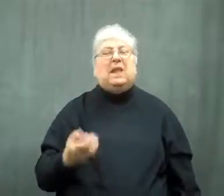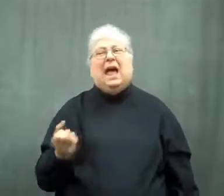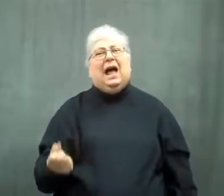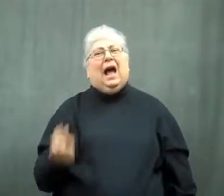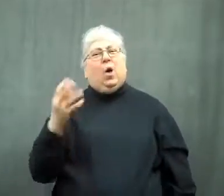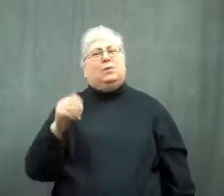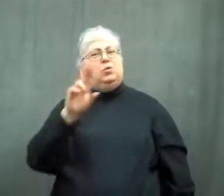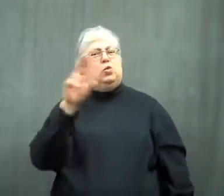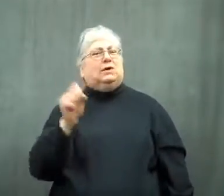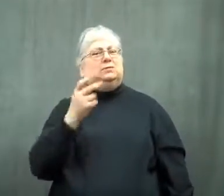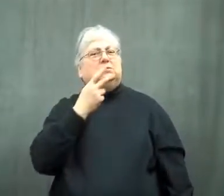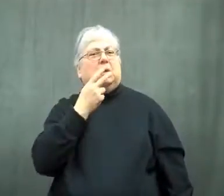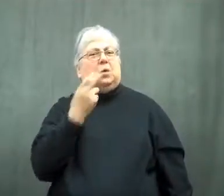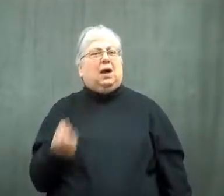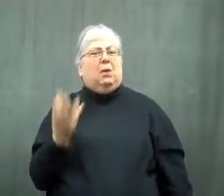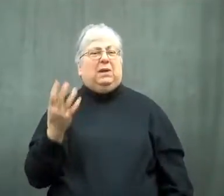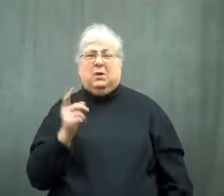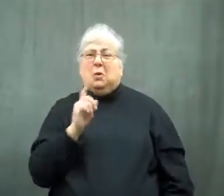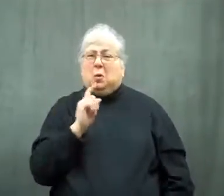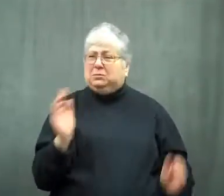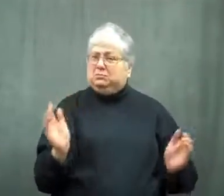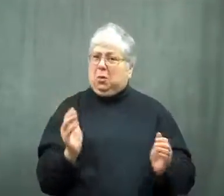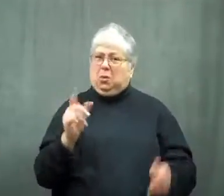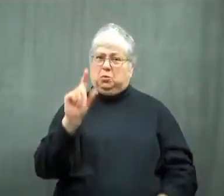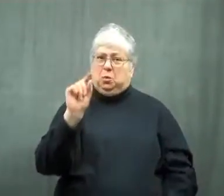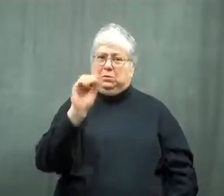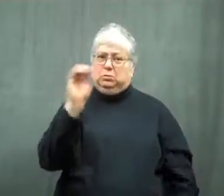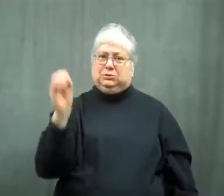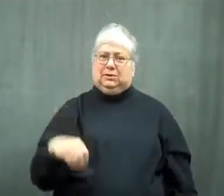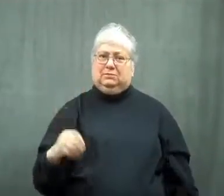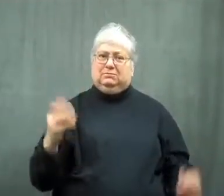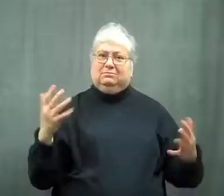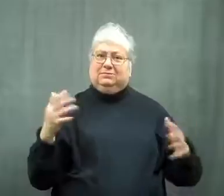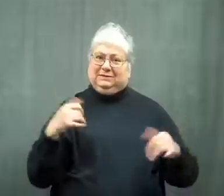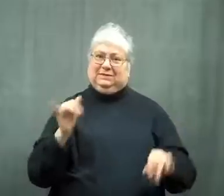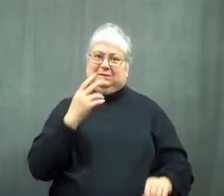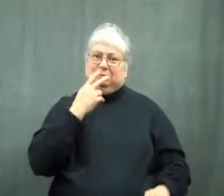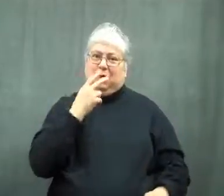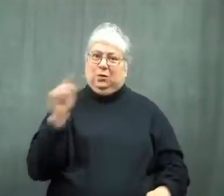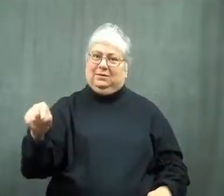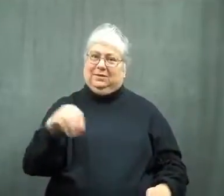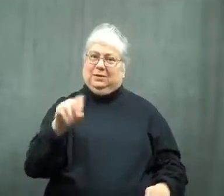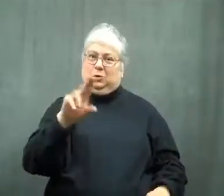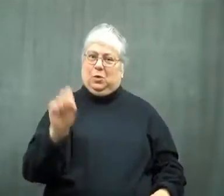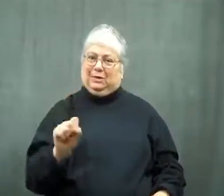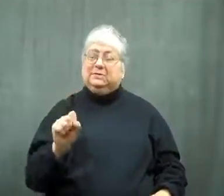How many people still smoke in the U.S.? It's a small percentage, only 20%.